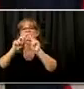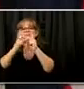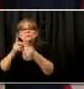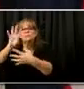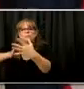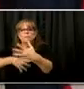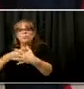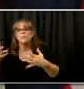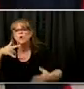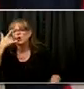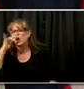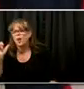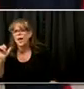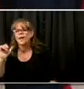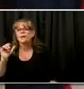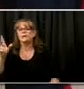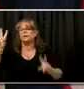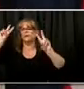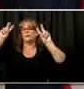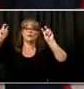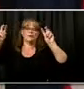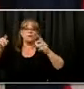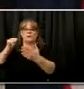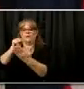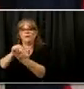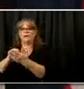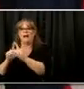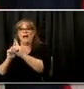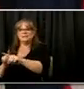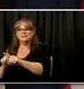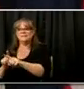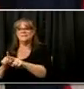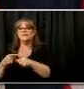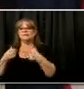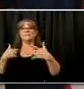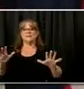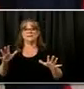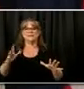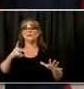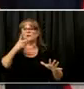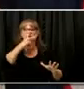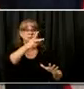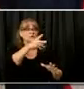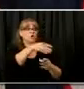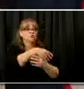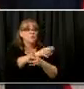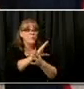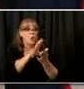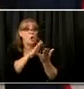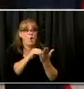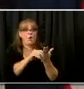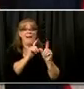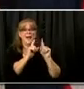especially in remote learning, that continuing to check in and staying engaged can be harder,